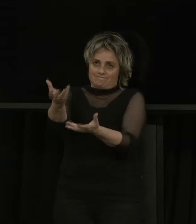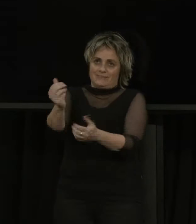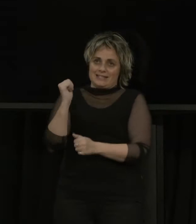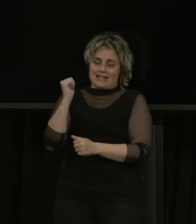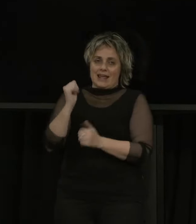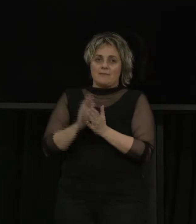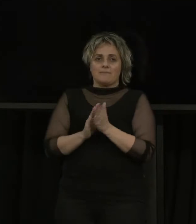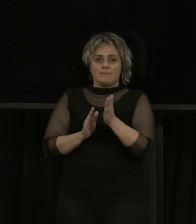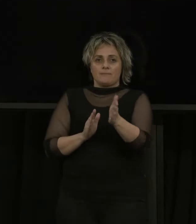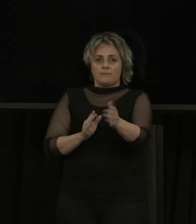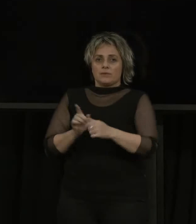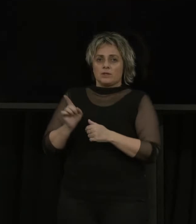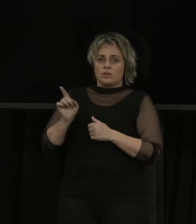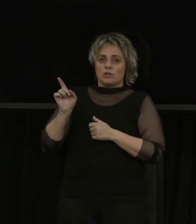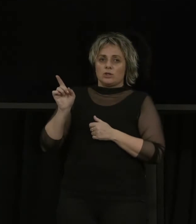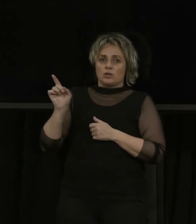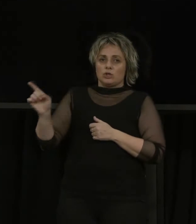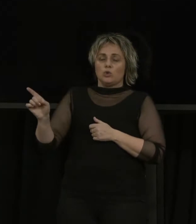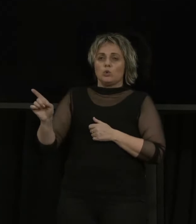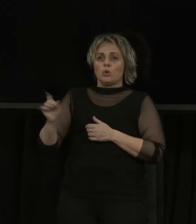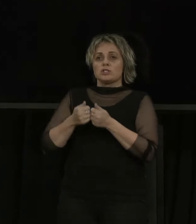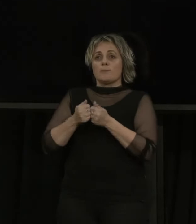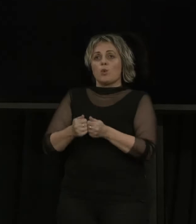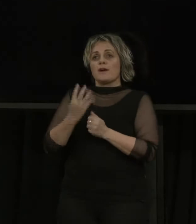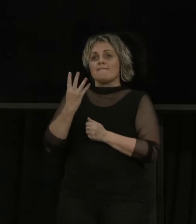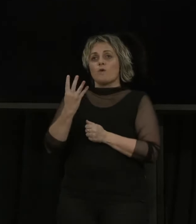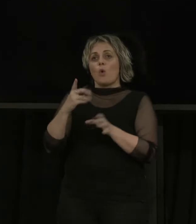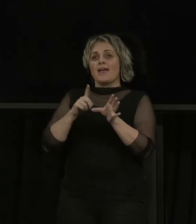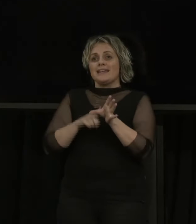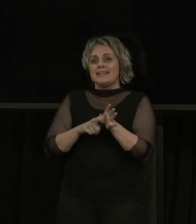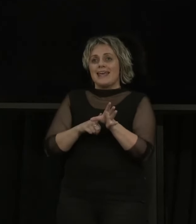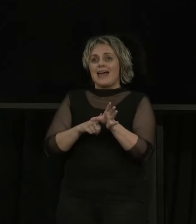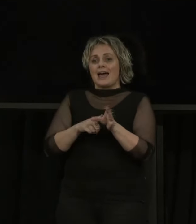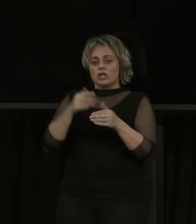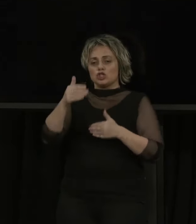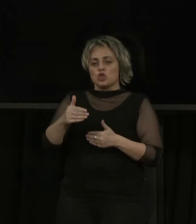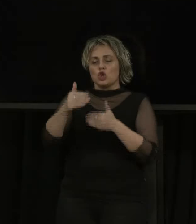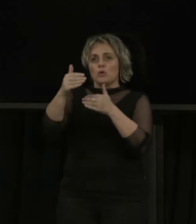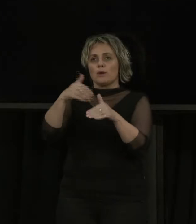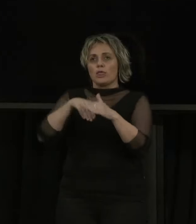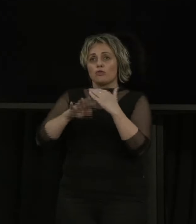is what it will take for us to be in that position.